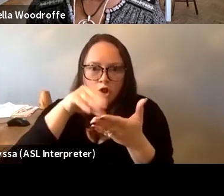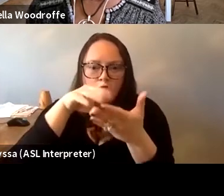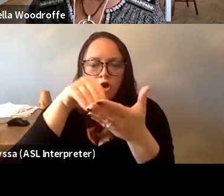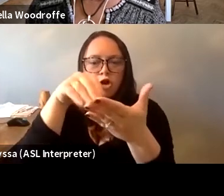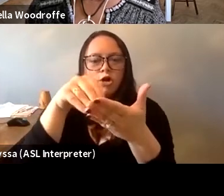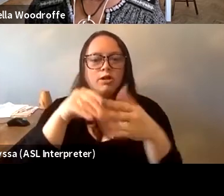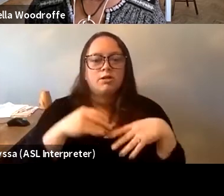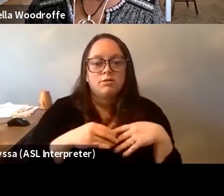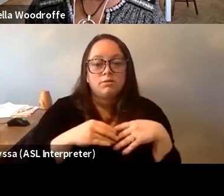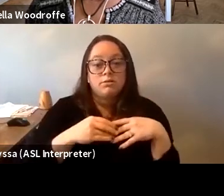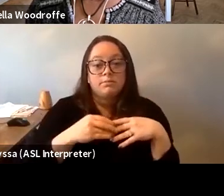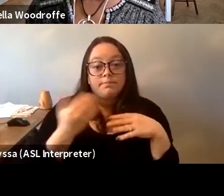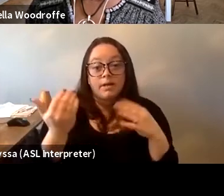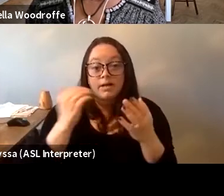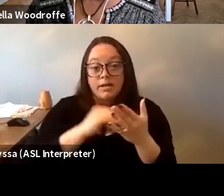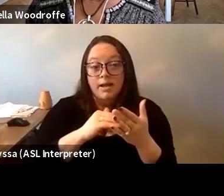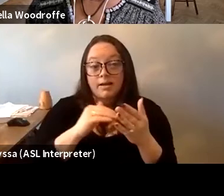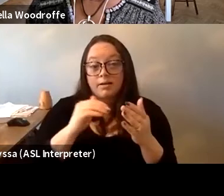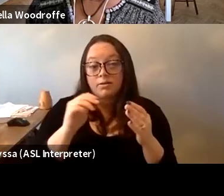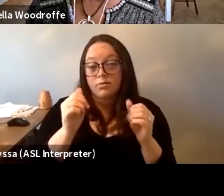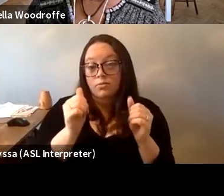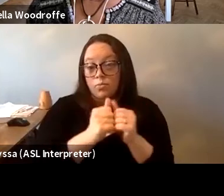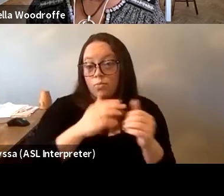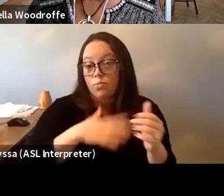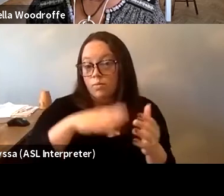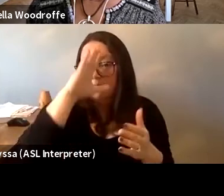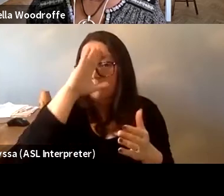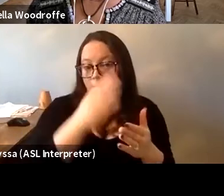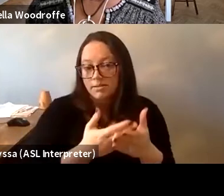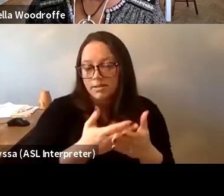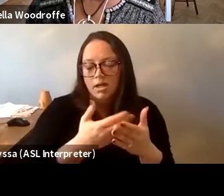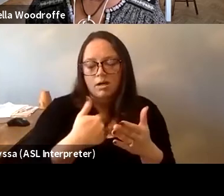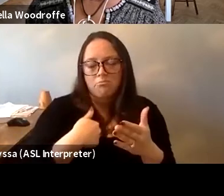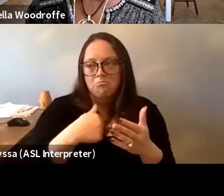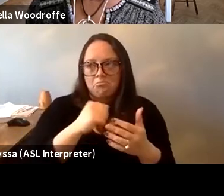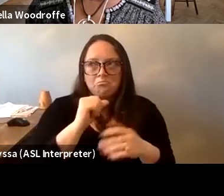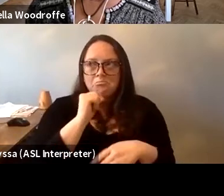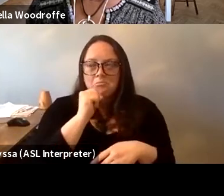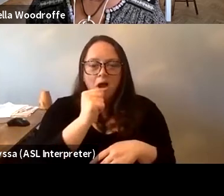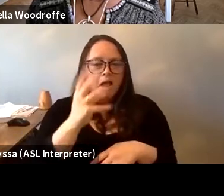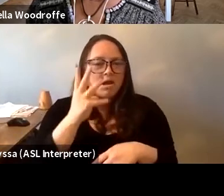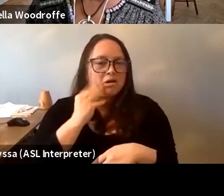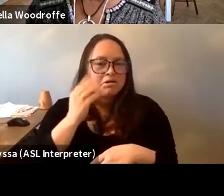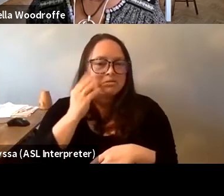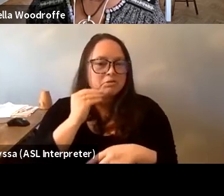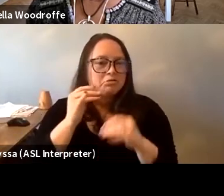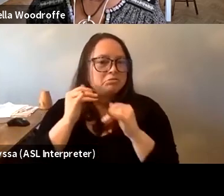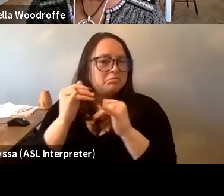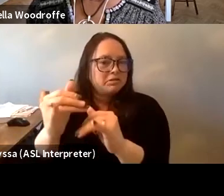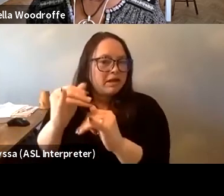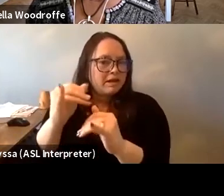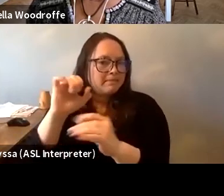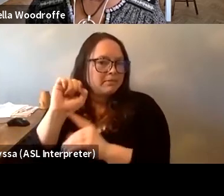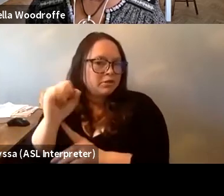when my son is concerned, I didn't face some of the, you know, situations that Stella's son, you know, for example, was